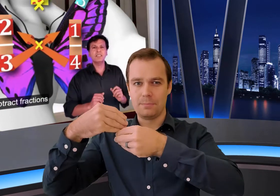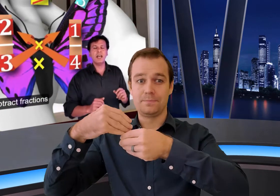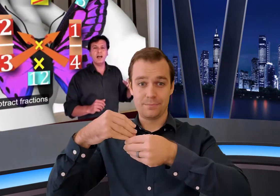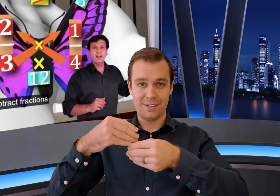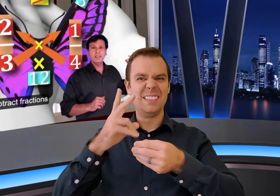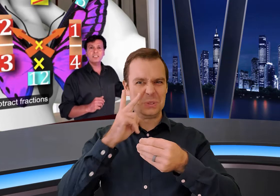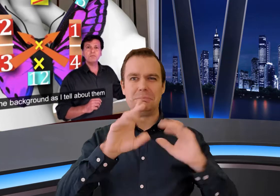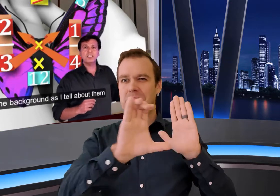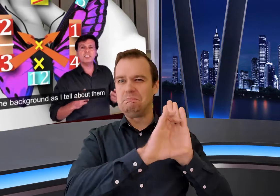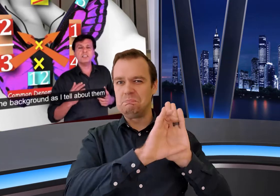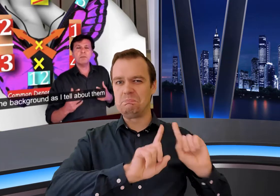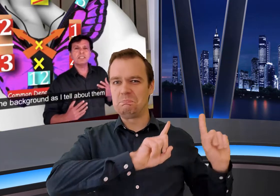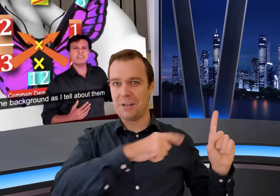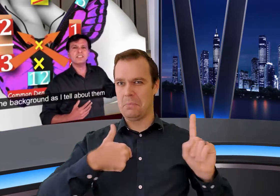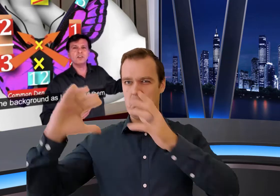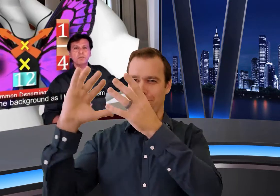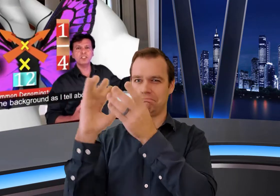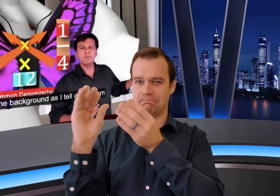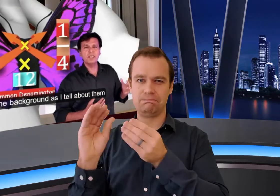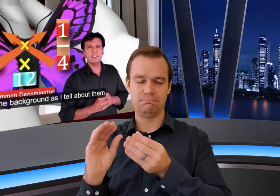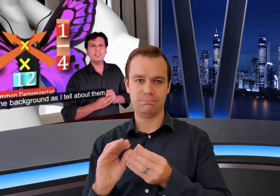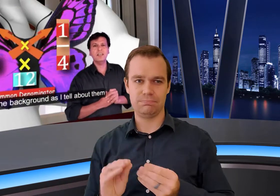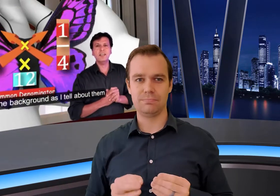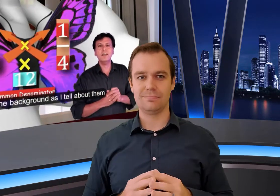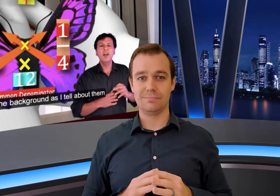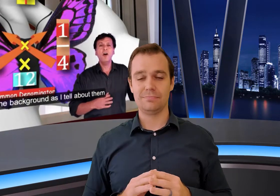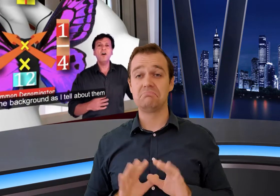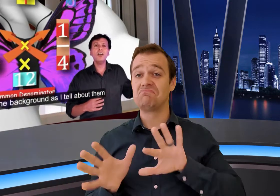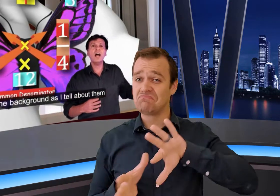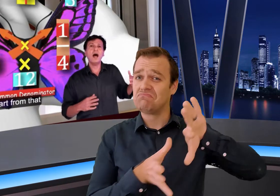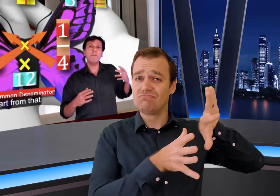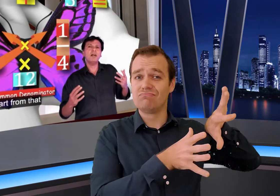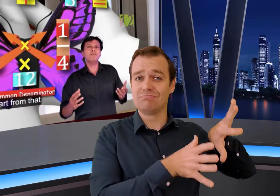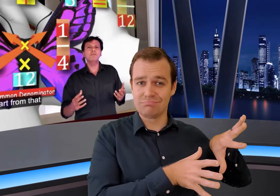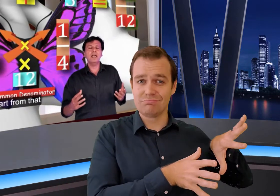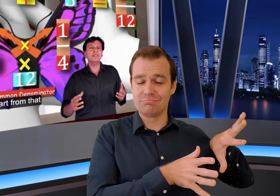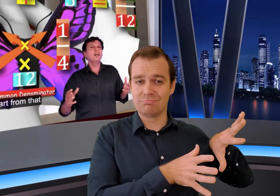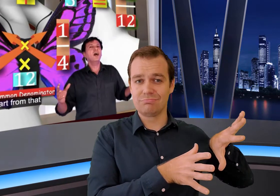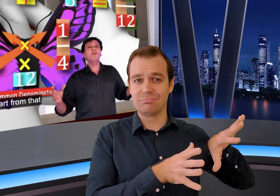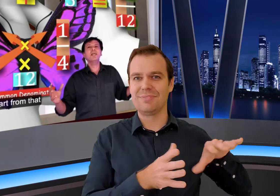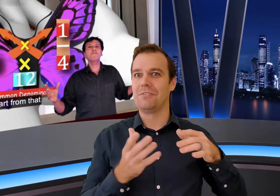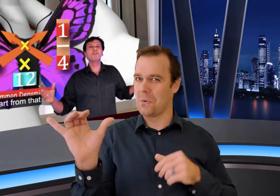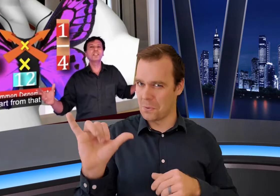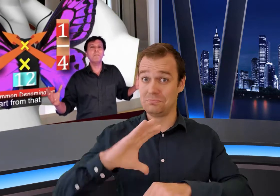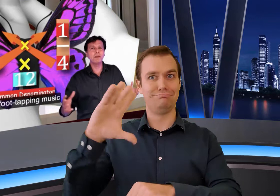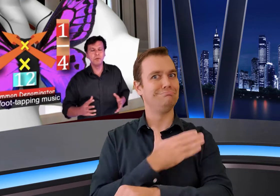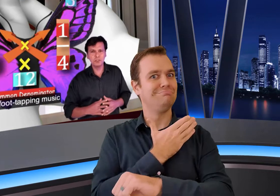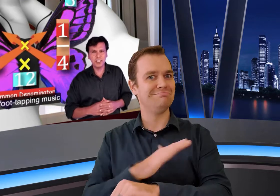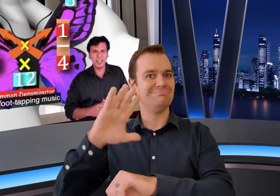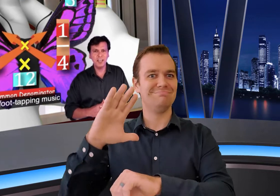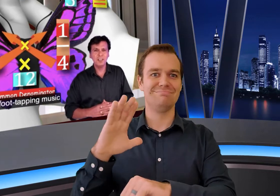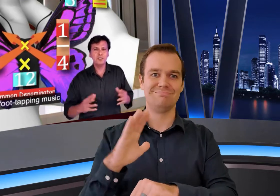to subtract fractions You can see all these in the background as I tell about them Apart from that